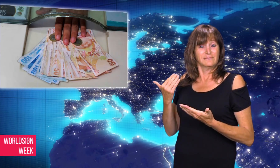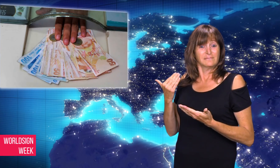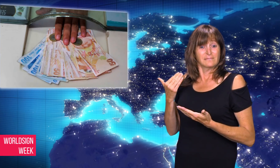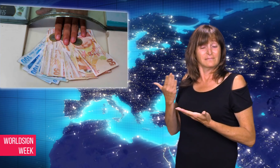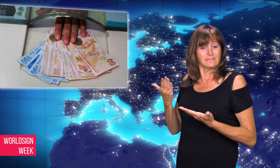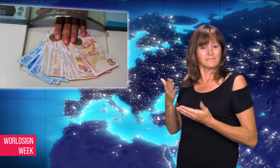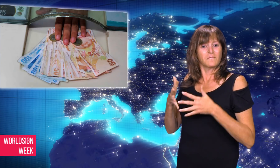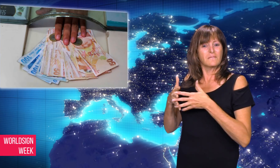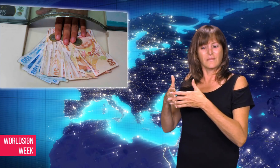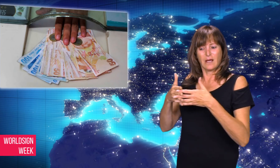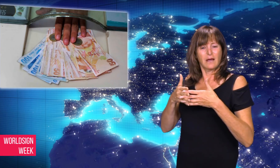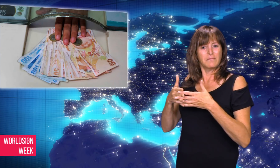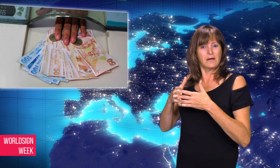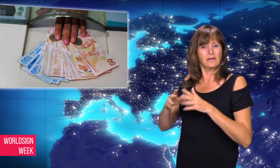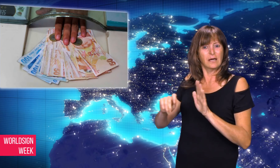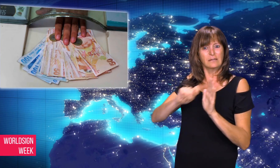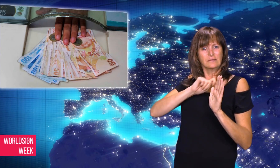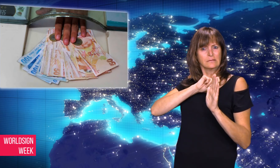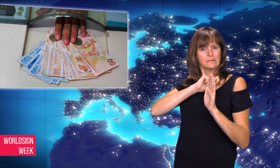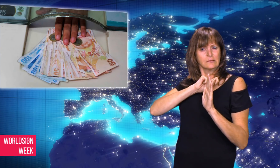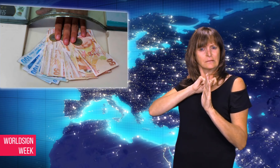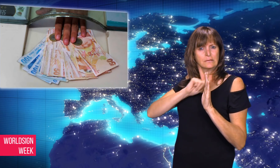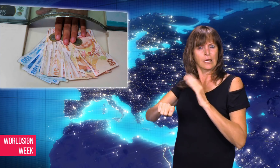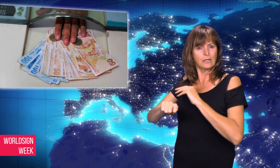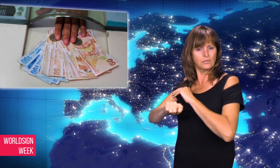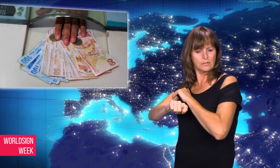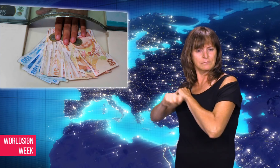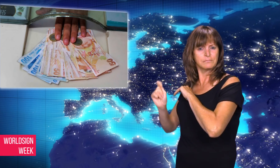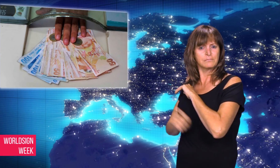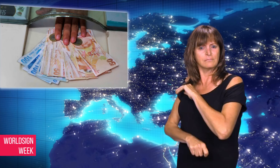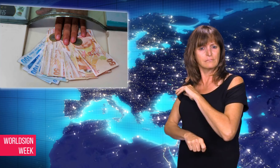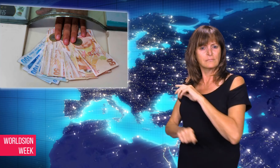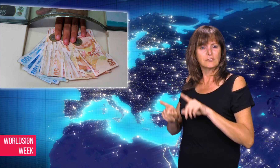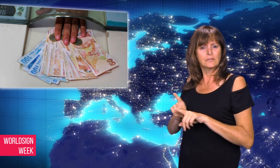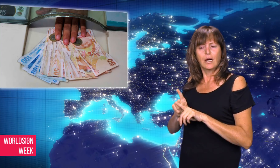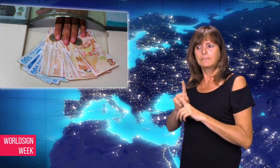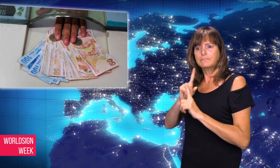The latest U.S. sanctions are in